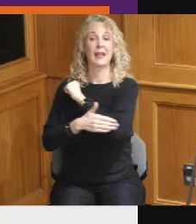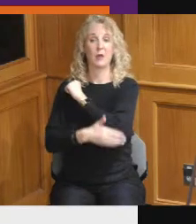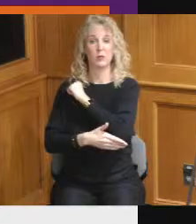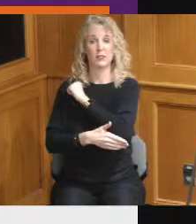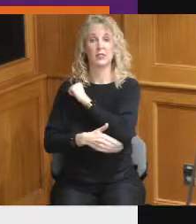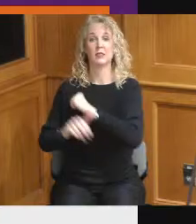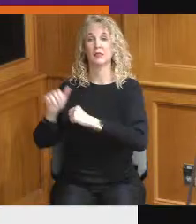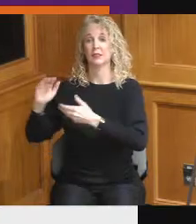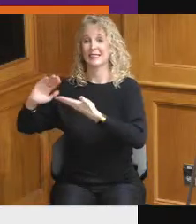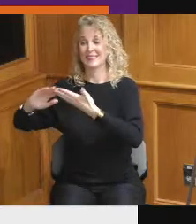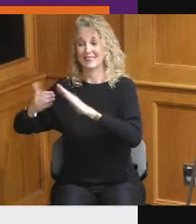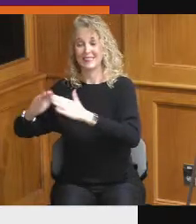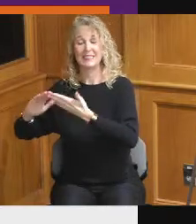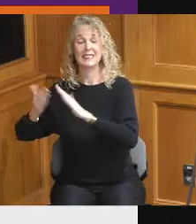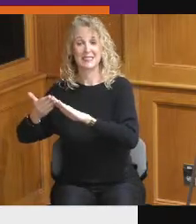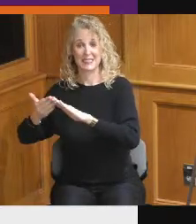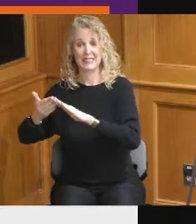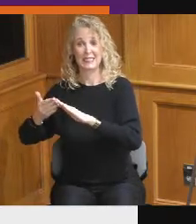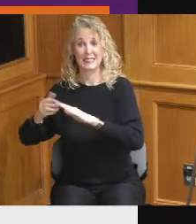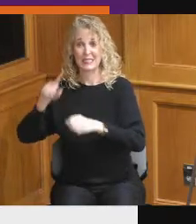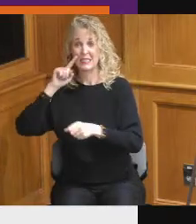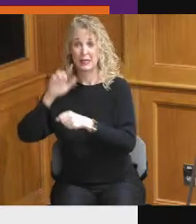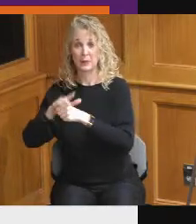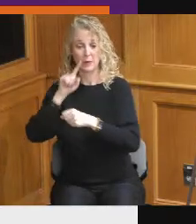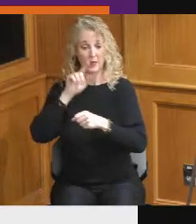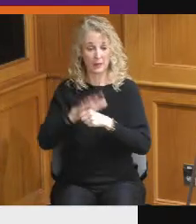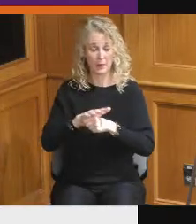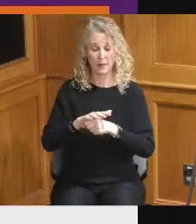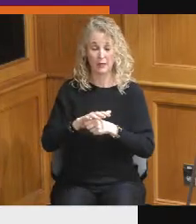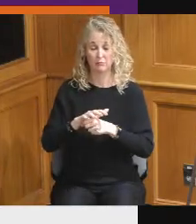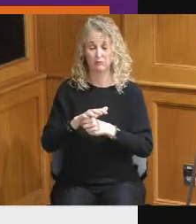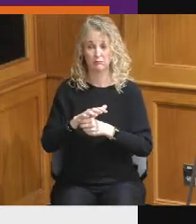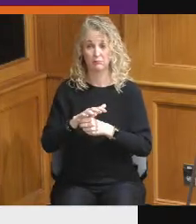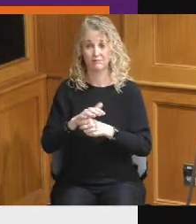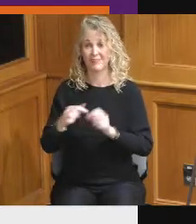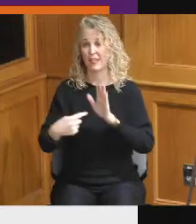trust fund and City ARPA commitments in there as well and the point of that is this is this shows